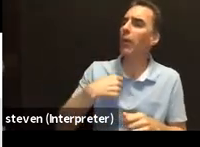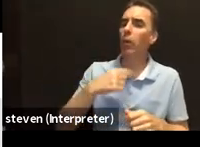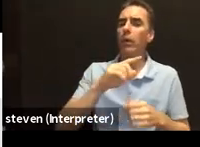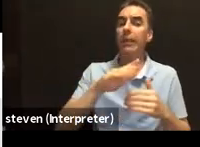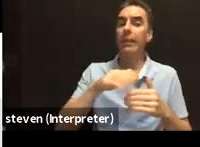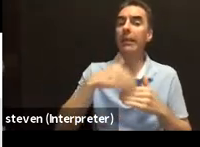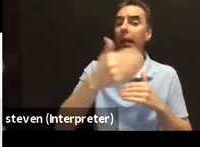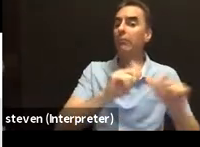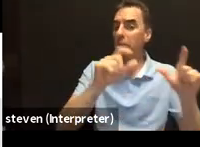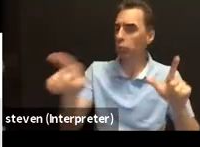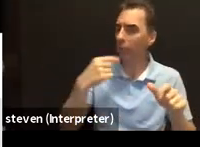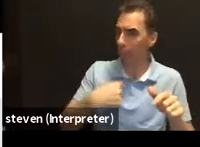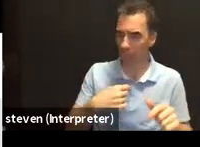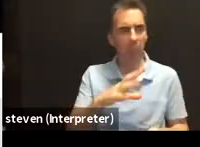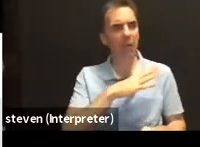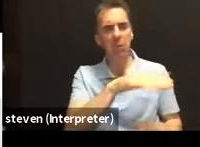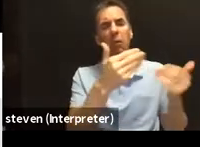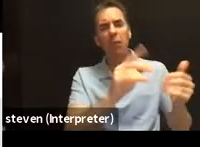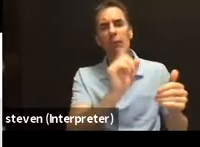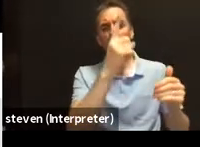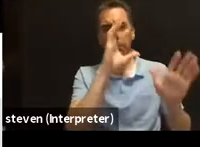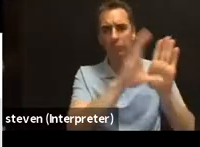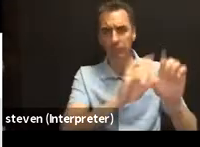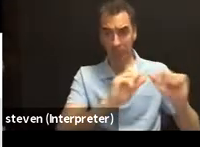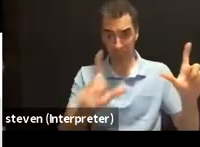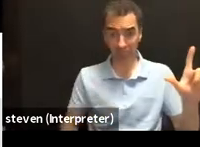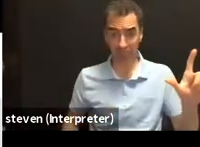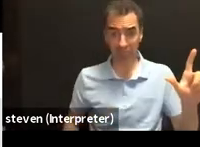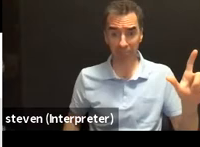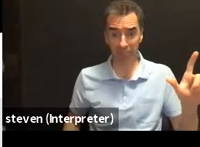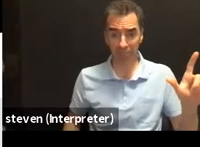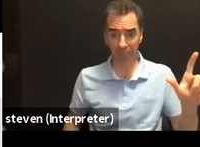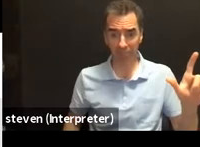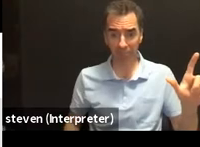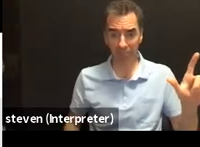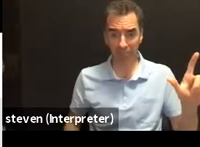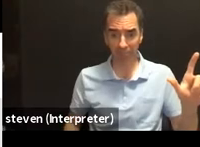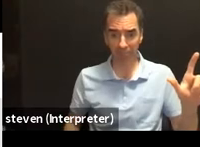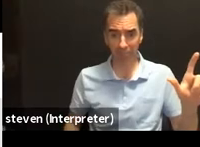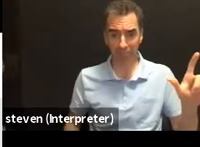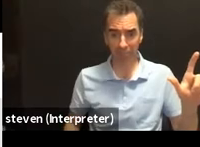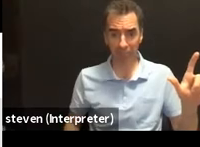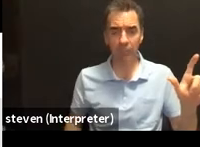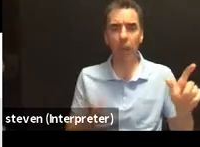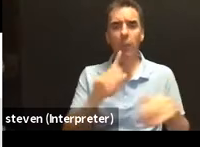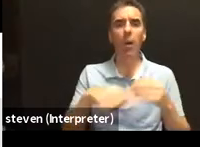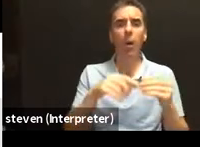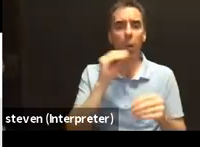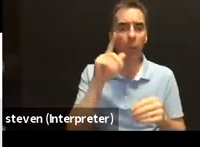maria.rodriguez: Alright, so we'll start with the first life since we are talking about homelessness. maria.rodriguez: And unstable housing. I do want to just kind of provide a brief.